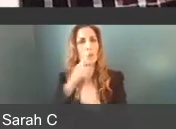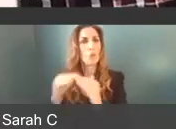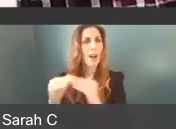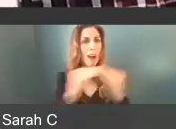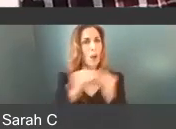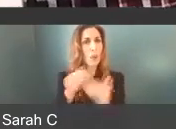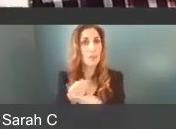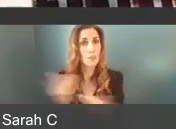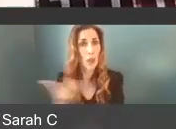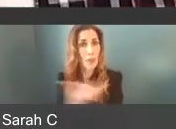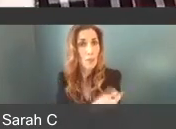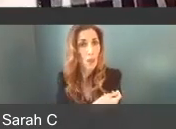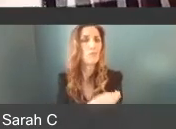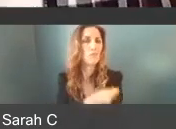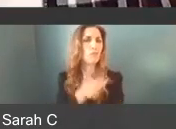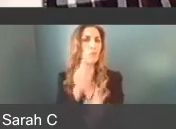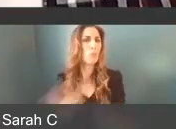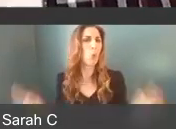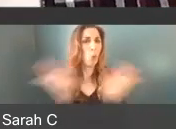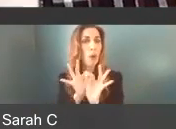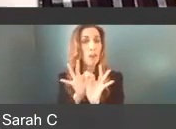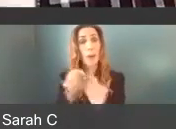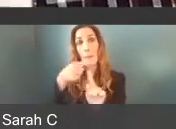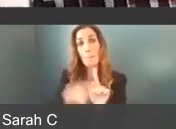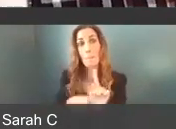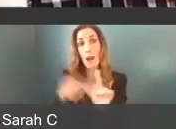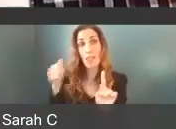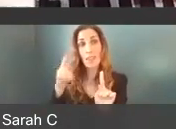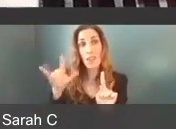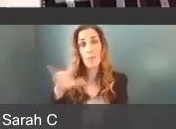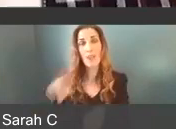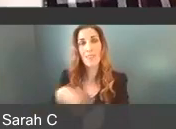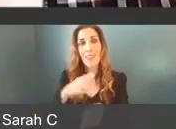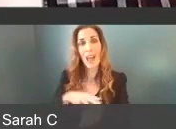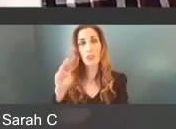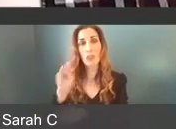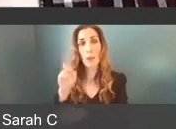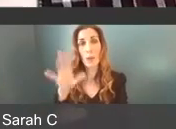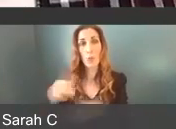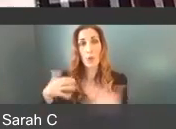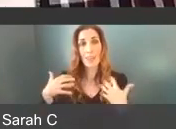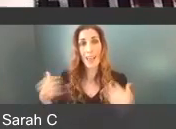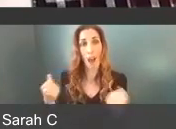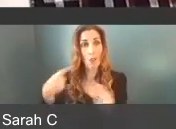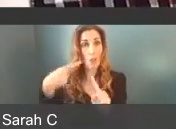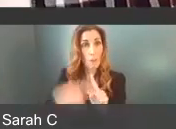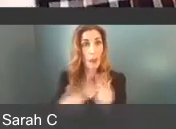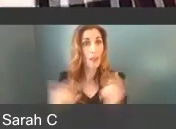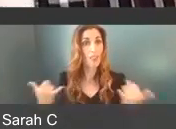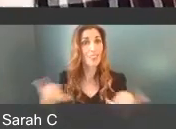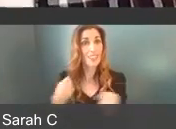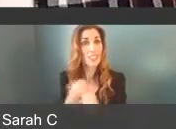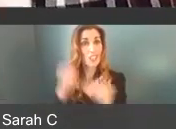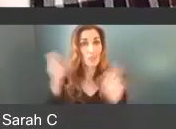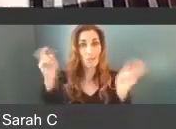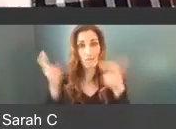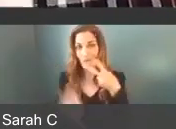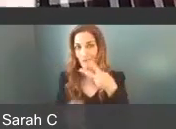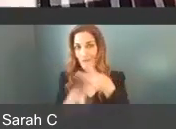important. April is National Minority Health Month and this year's theme is #VaccineReady.